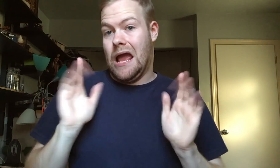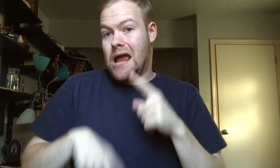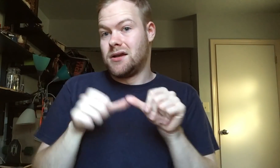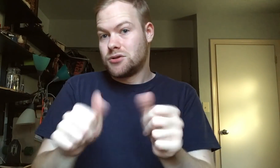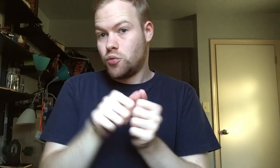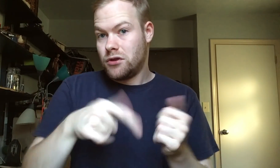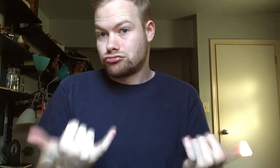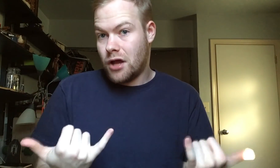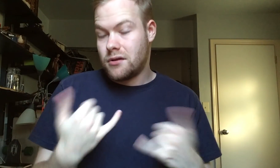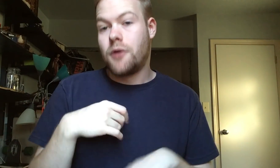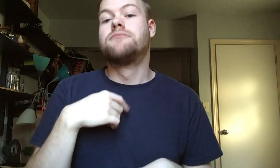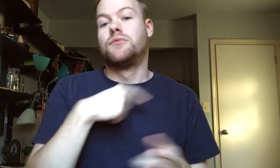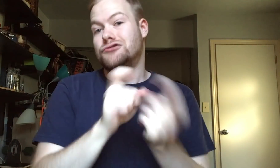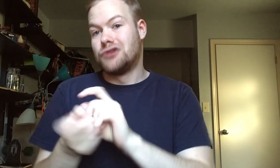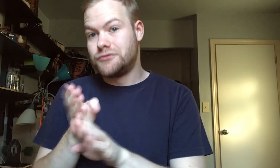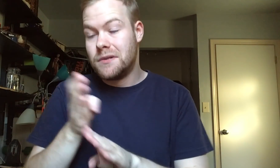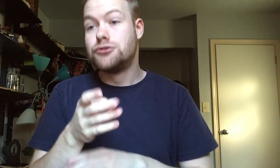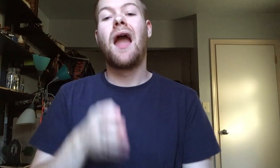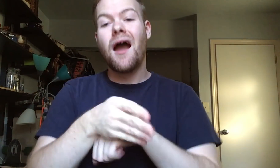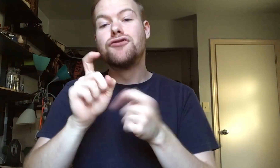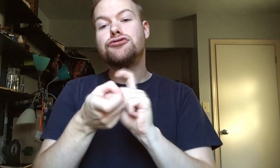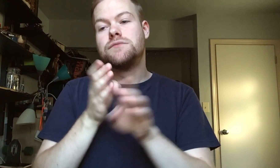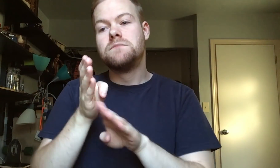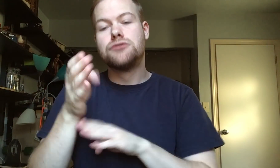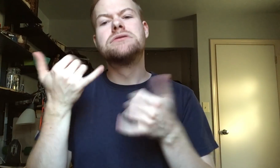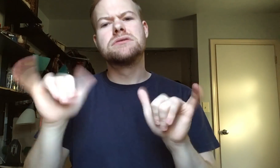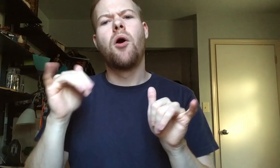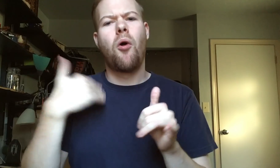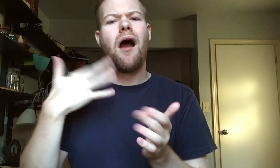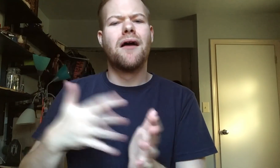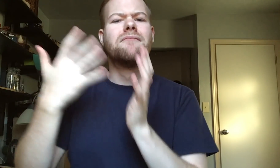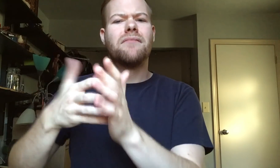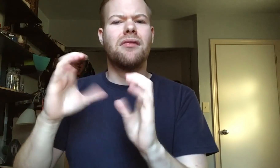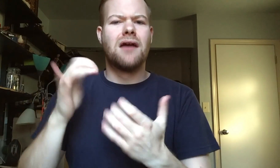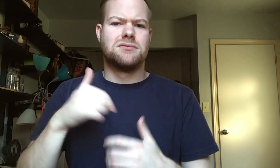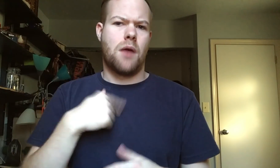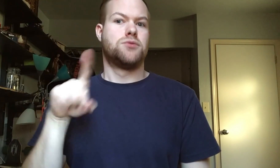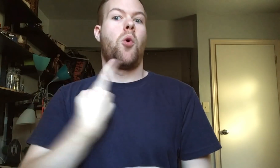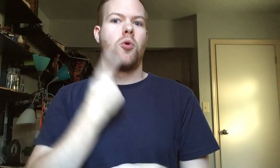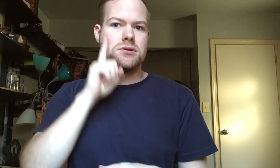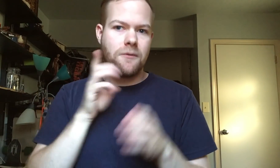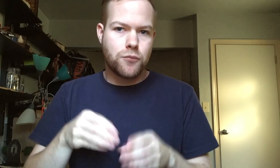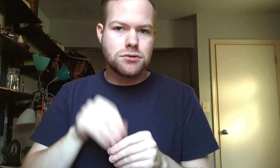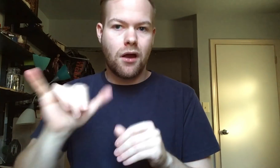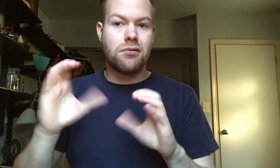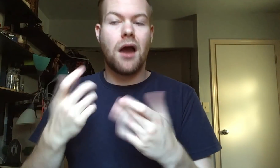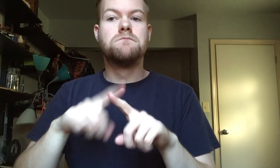But I can’t continue with this right now, so I changed majors. After changing majors, I still had the occasional class that I was the only deaf person in that class,